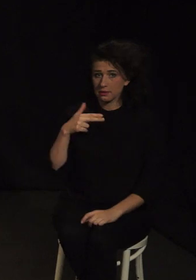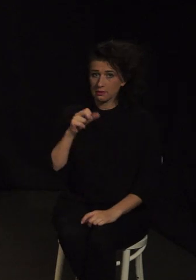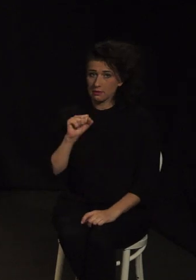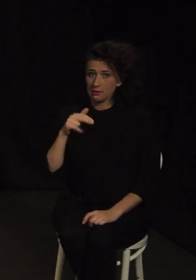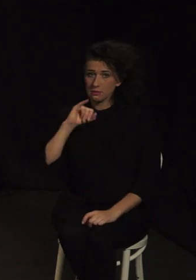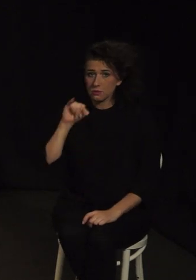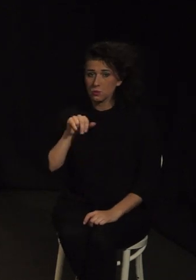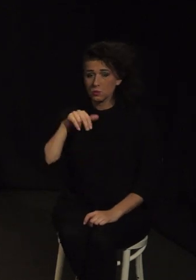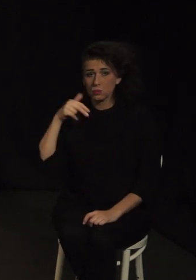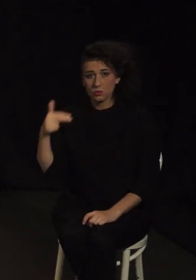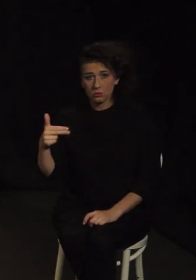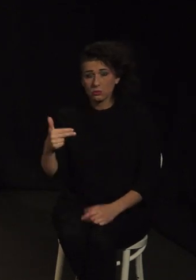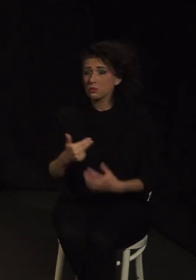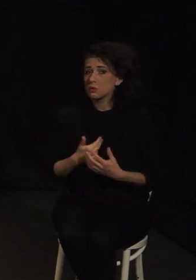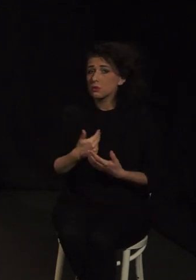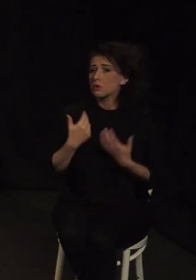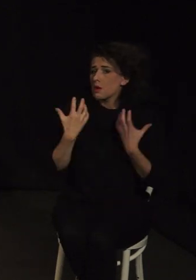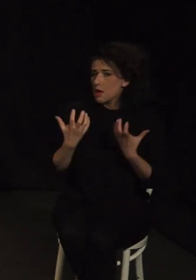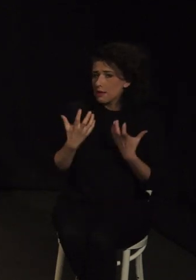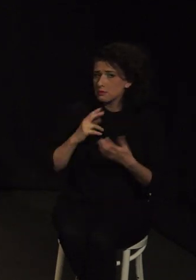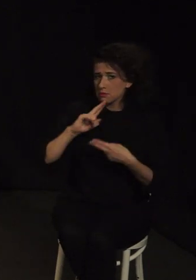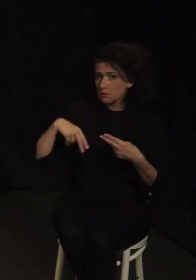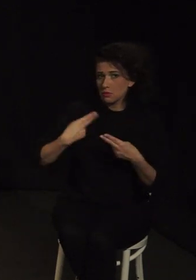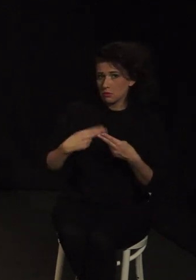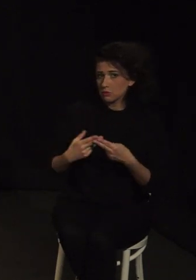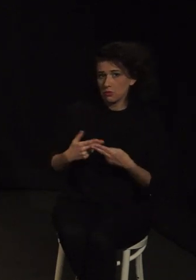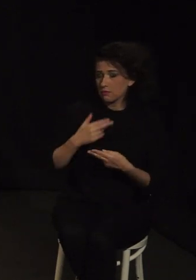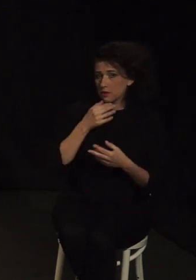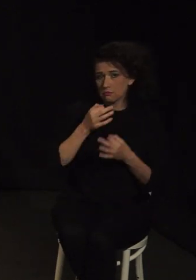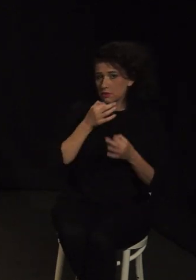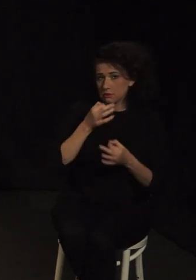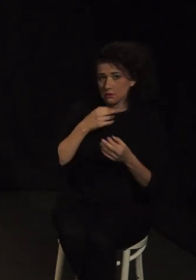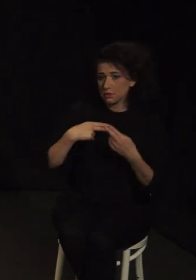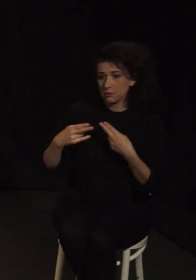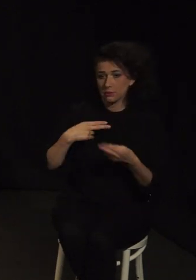Ladies and gentlemen, feel free to ask questions as well.